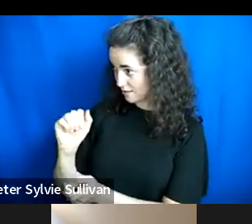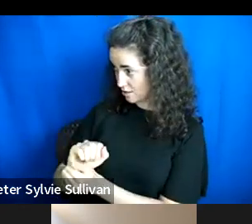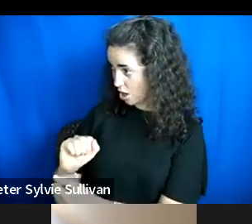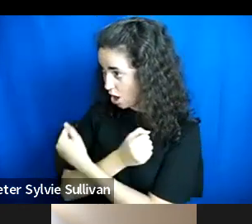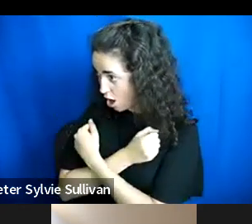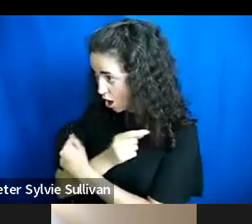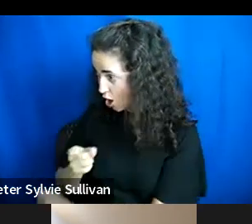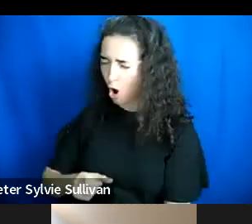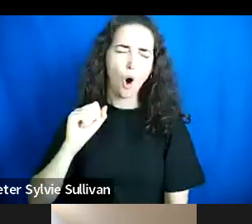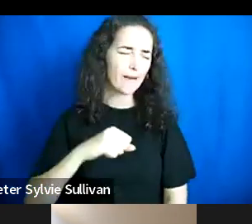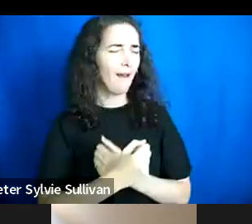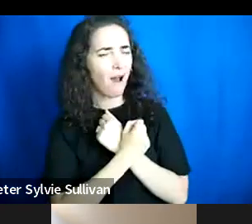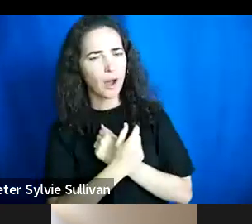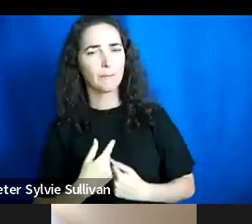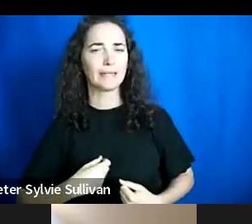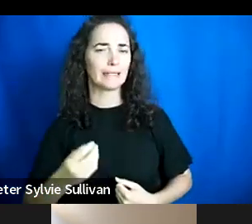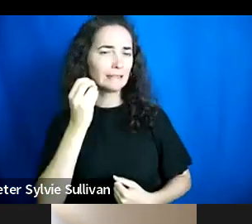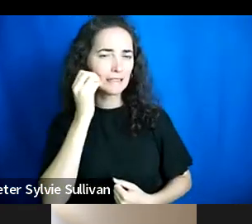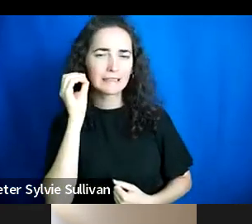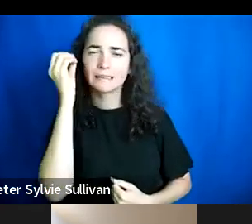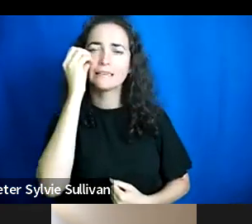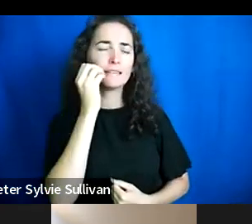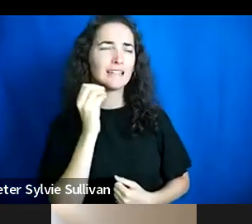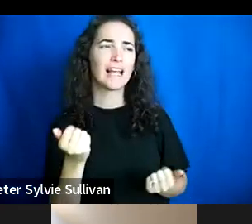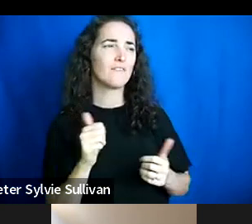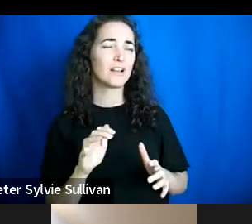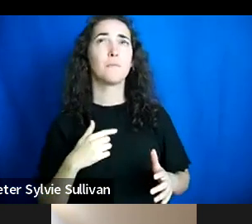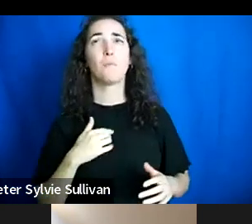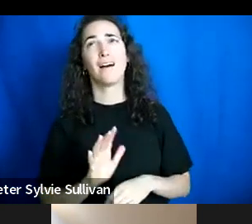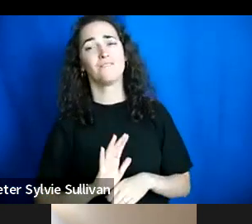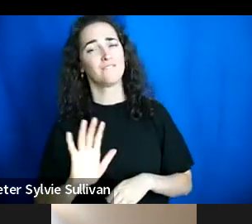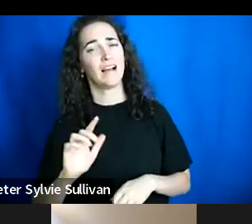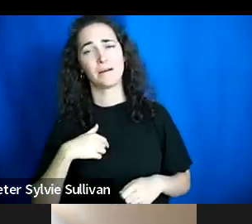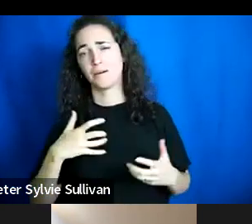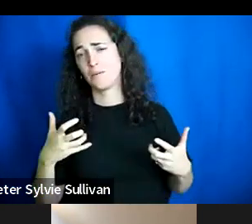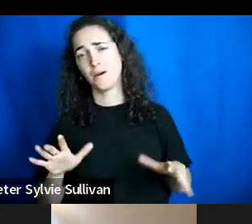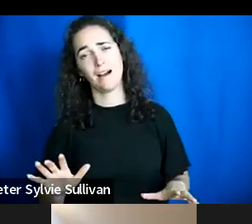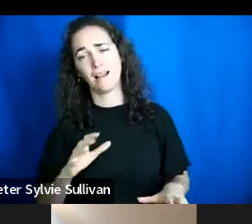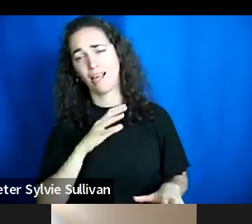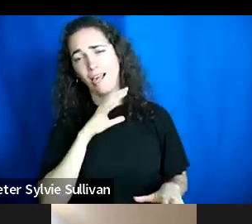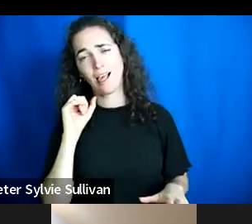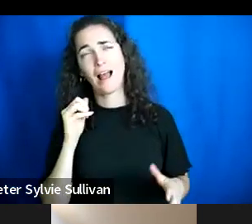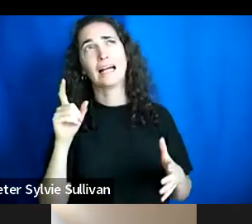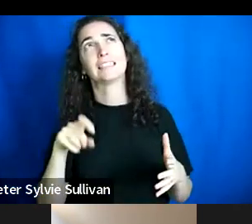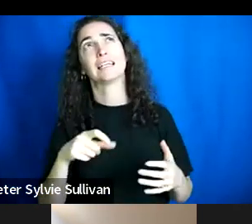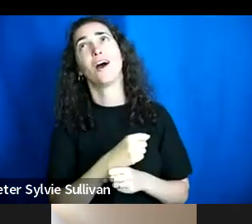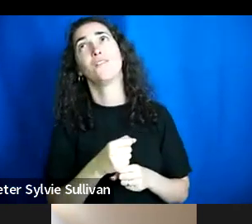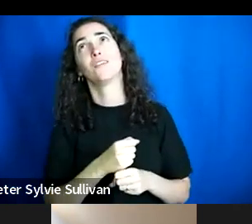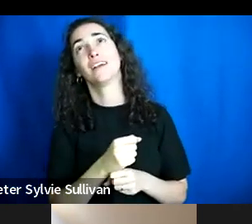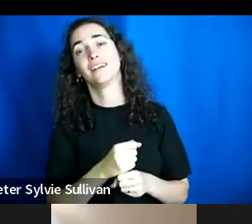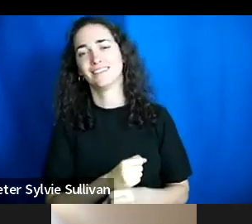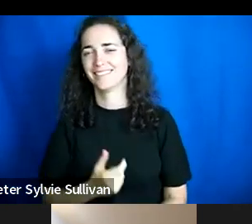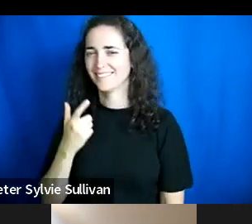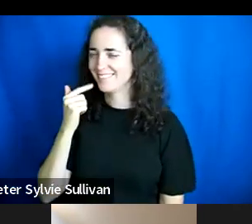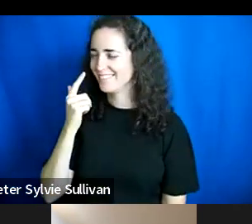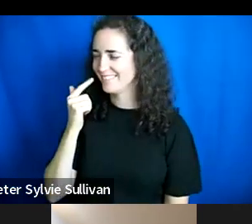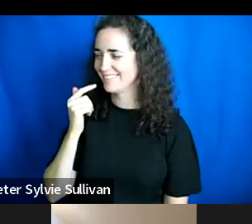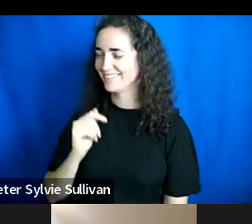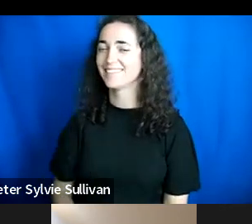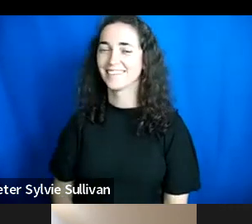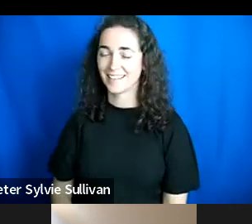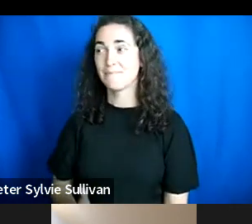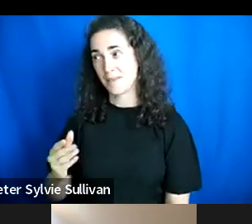I just need a coffee. we're always the more sleep too.